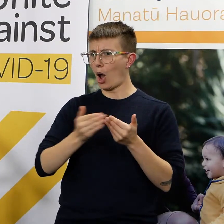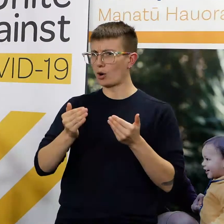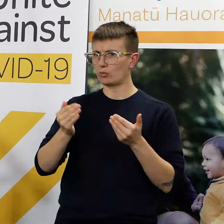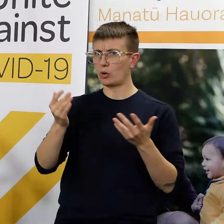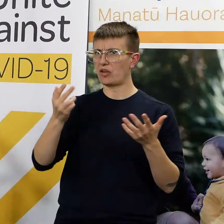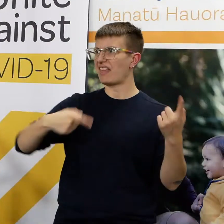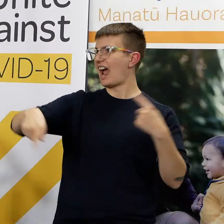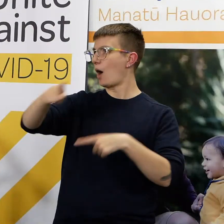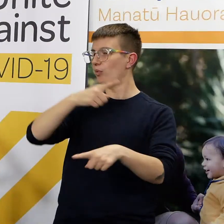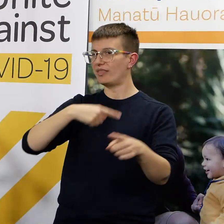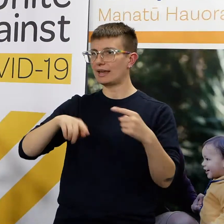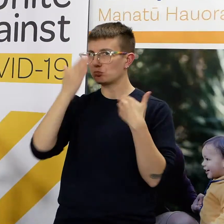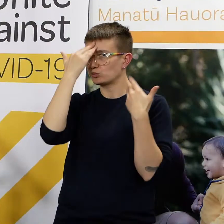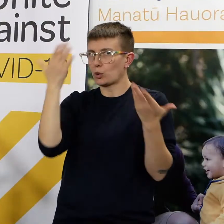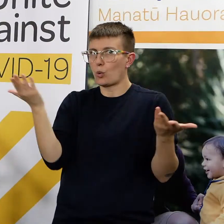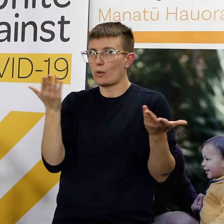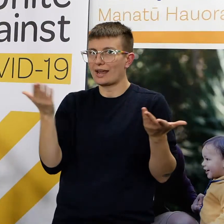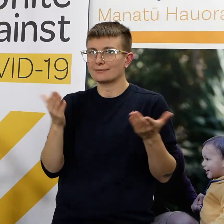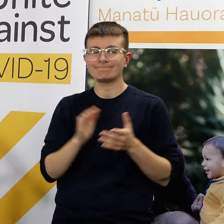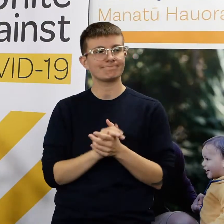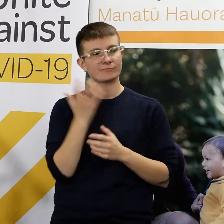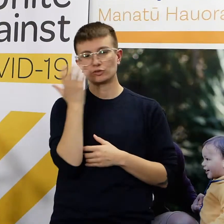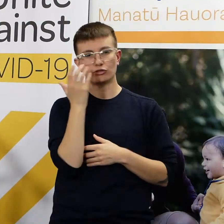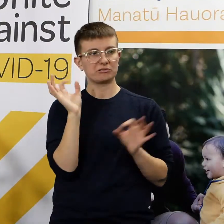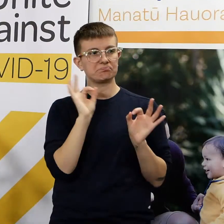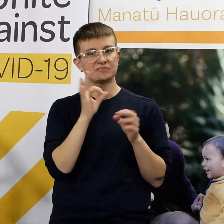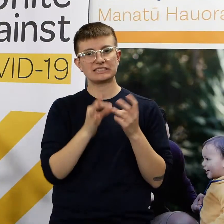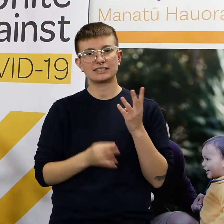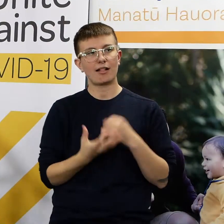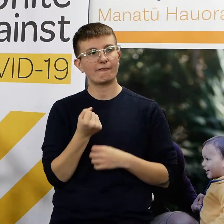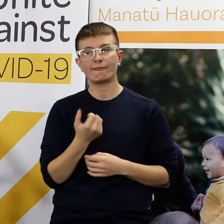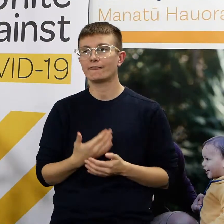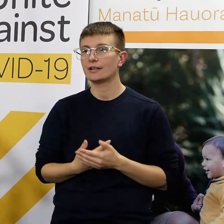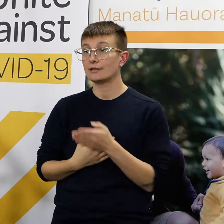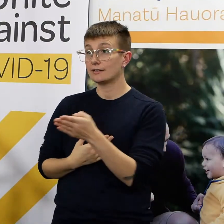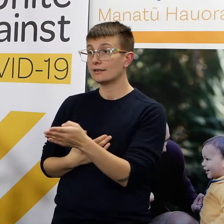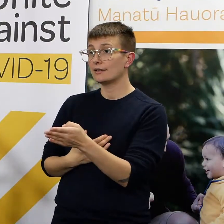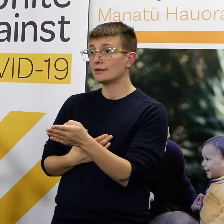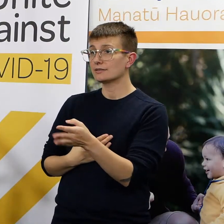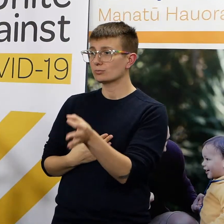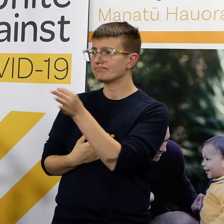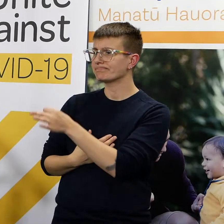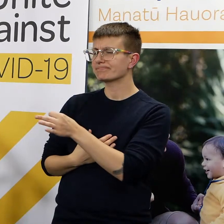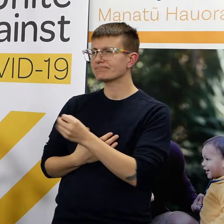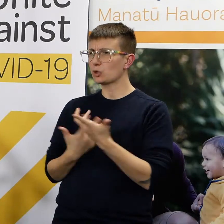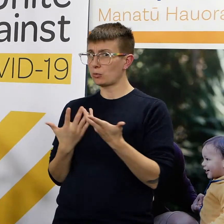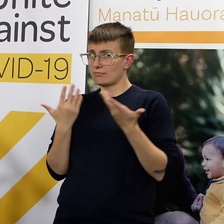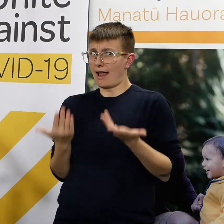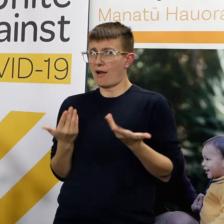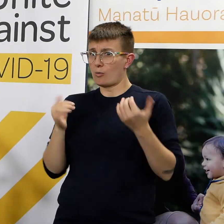to know where they were? I'm sorry I don't have the detail on it. Is it just a waiting game now. Do we need to wait the two week gestation